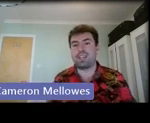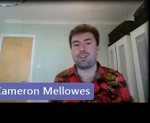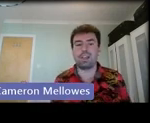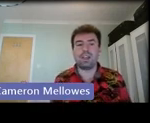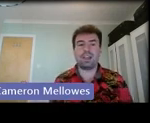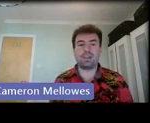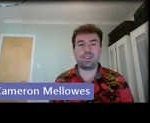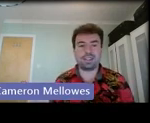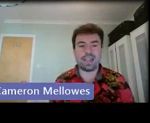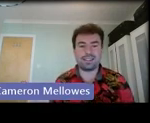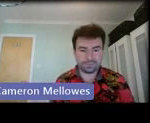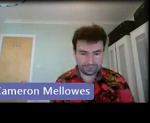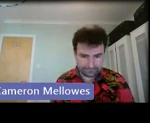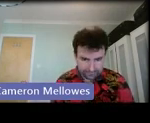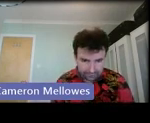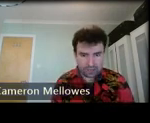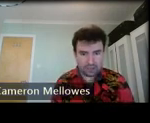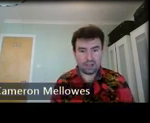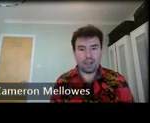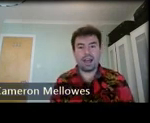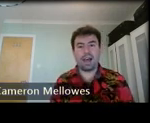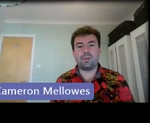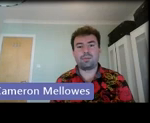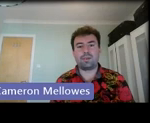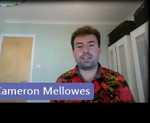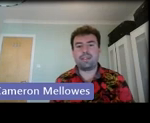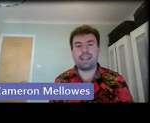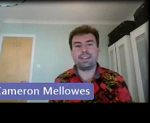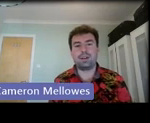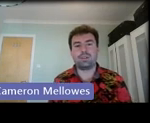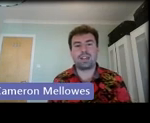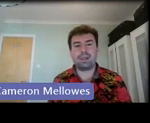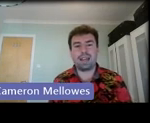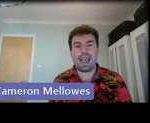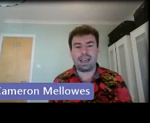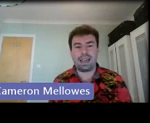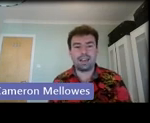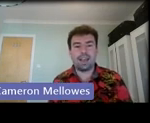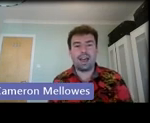out to you at a future date. Which is me hinting at what's going to happen next.